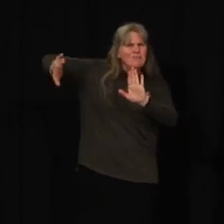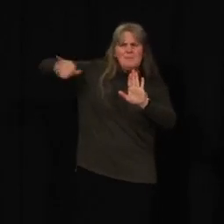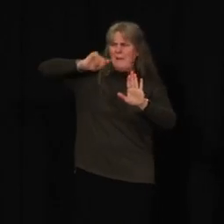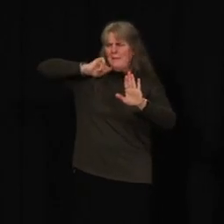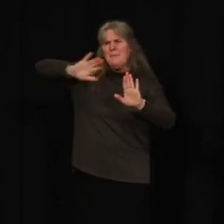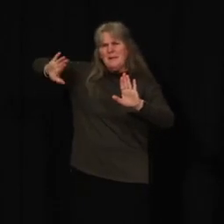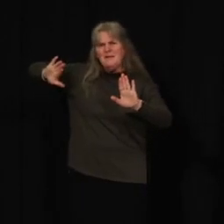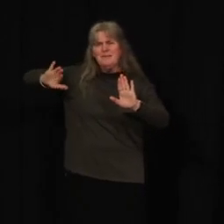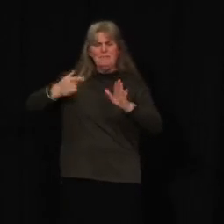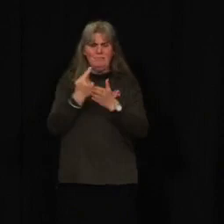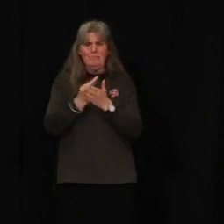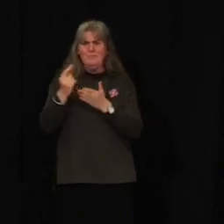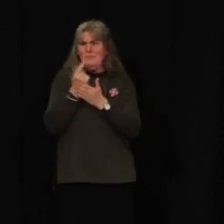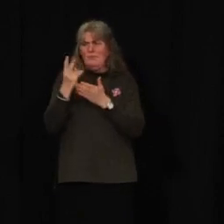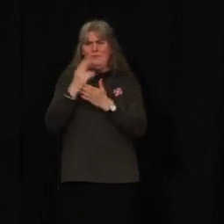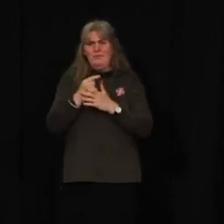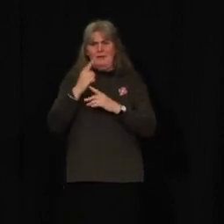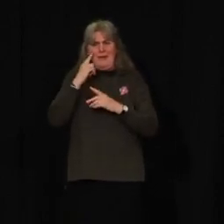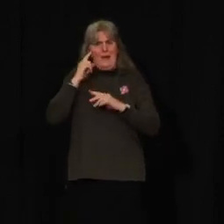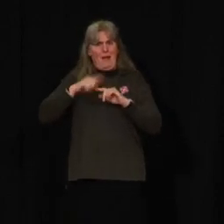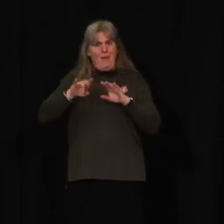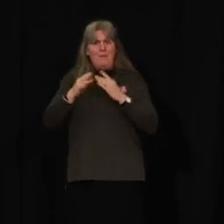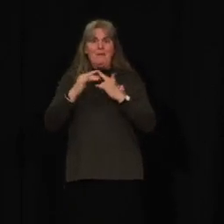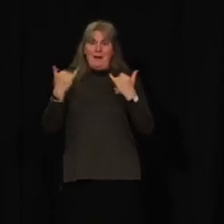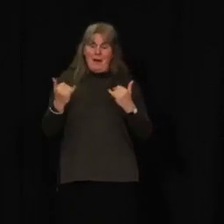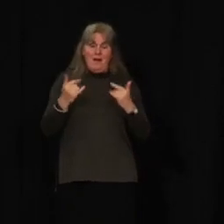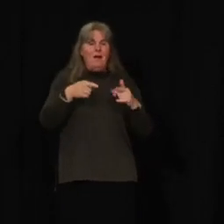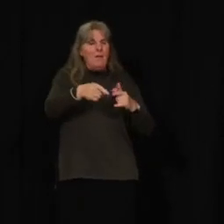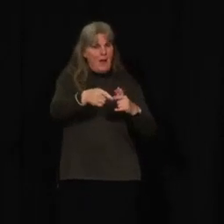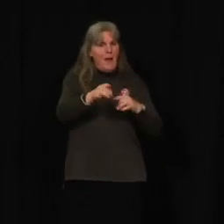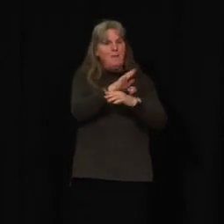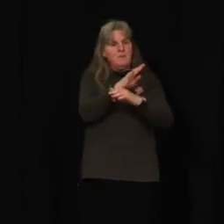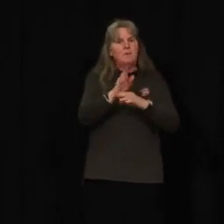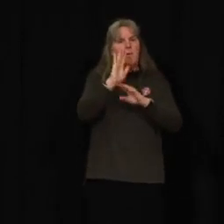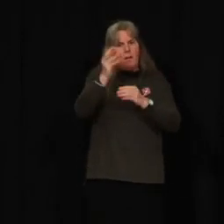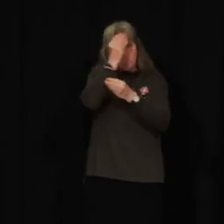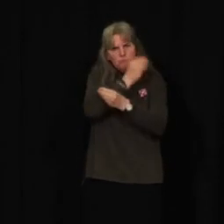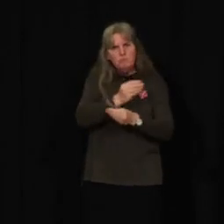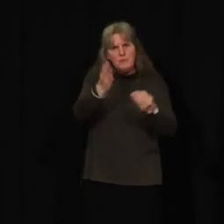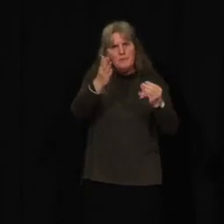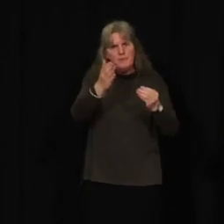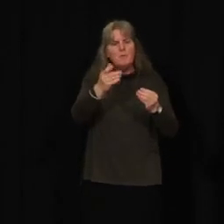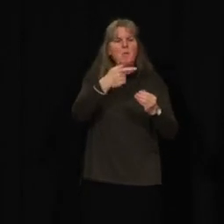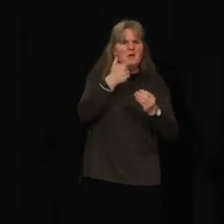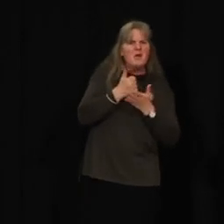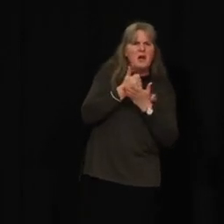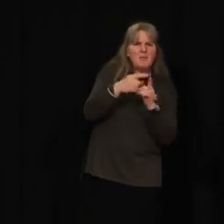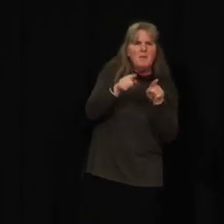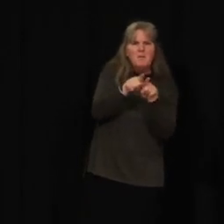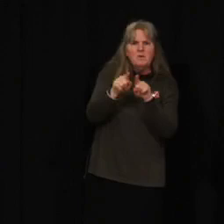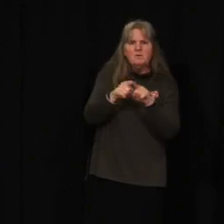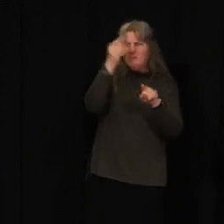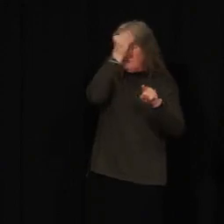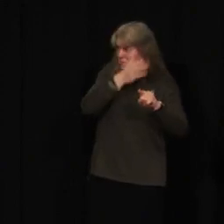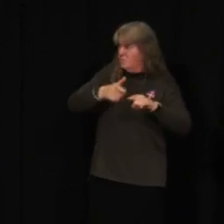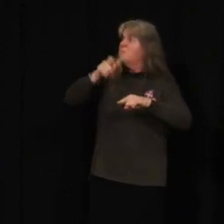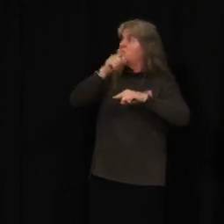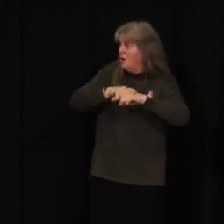few weeks ago no one could have imagined. They will let you know, or we will work with them to let you know when they are ready for